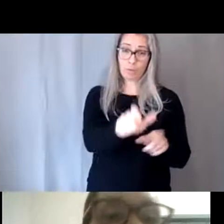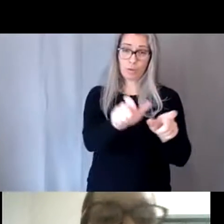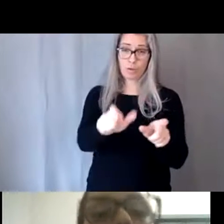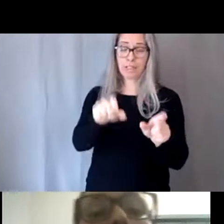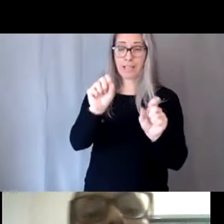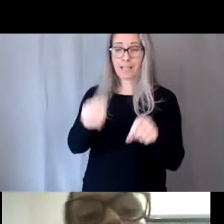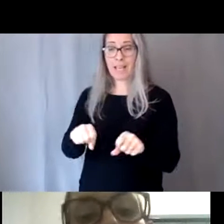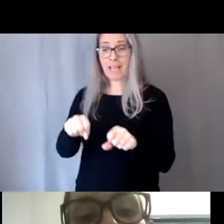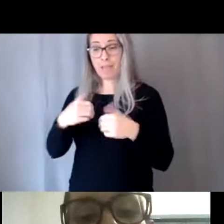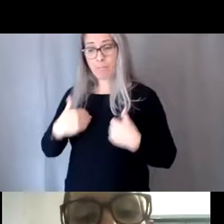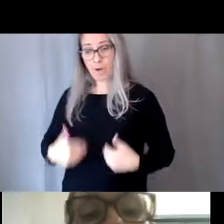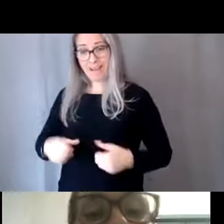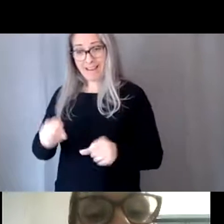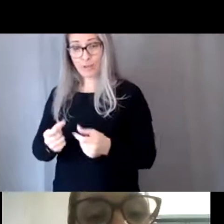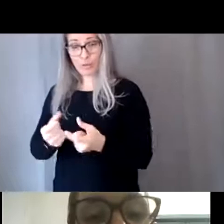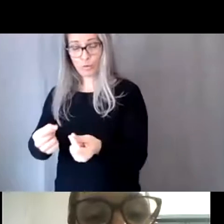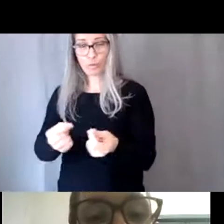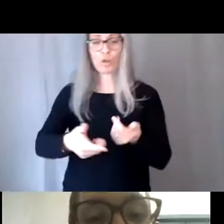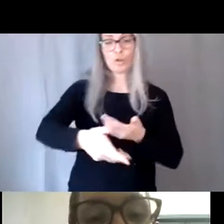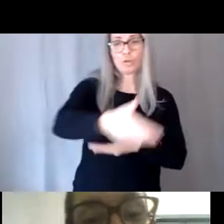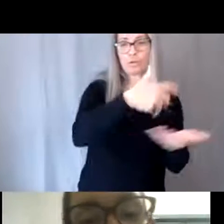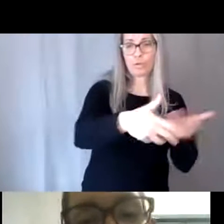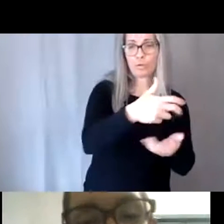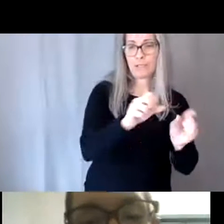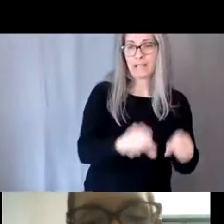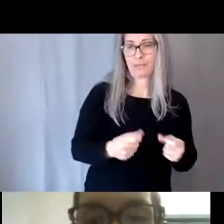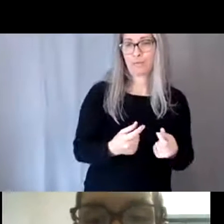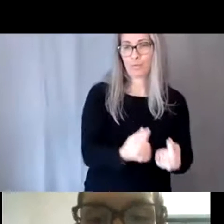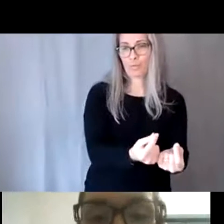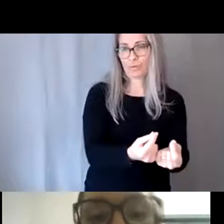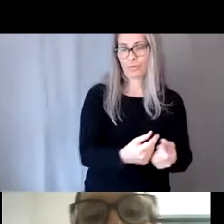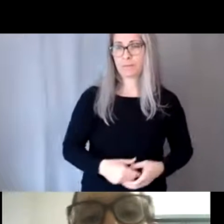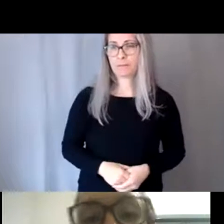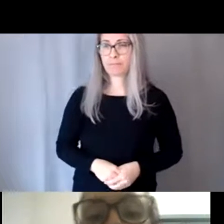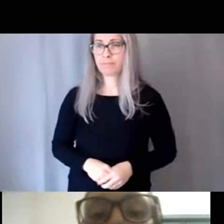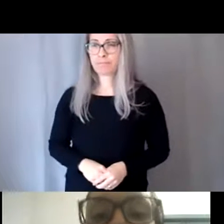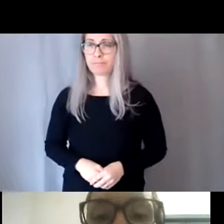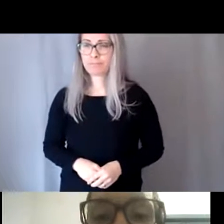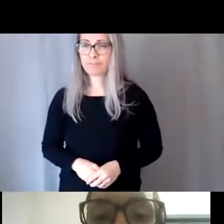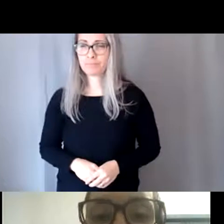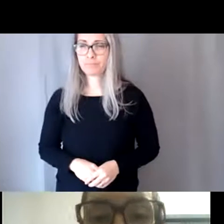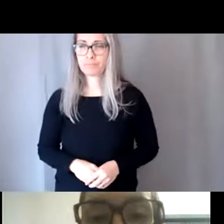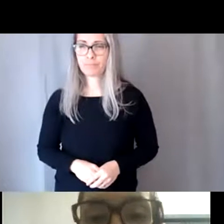so to finalize my presentation I will present some prepositions to